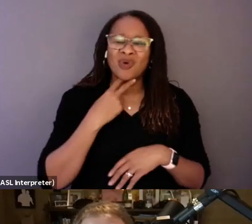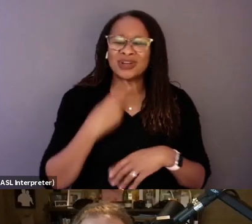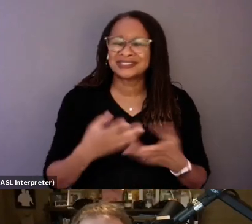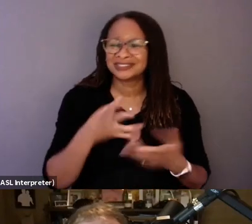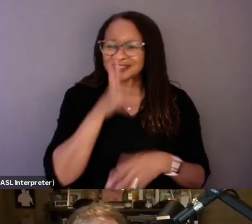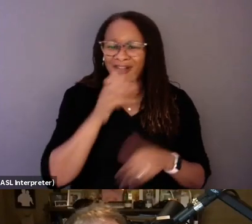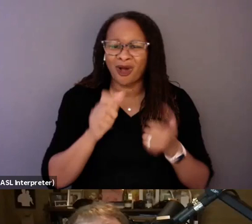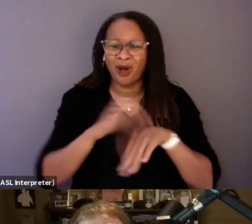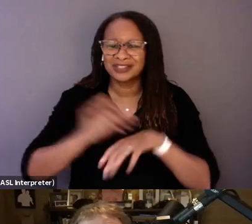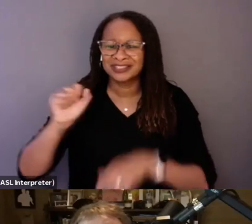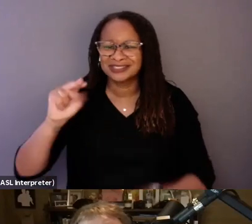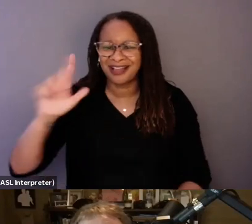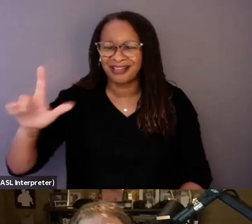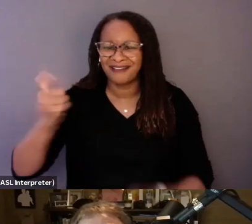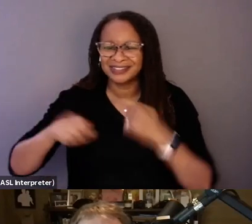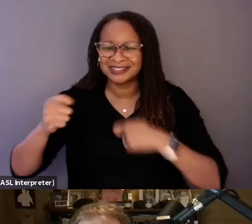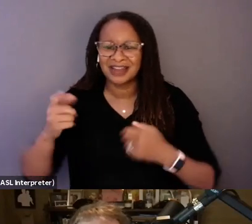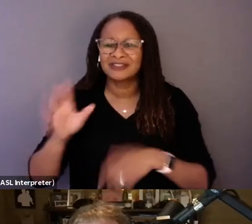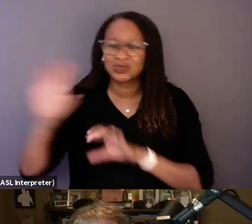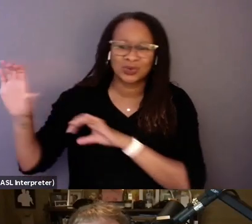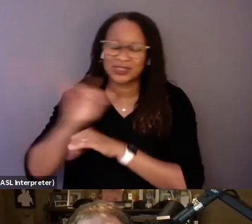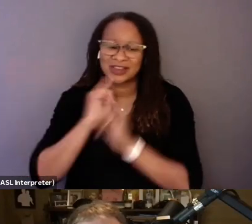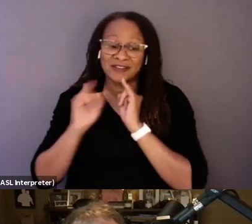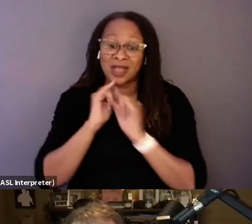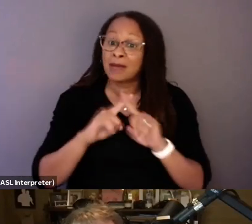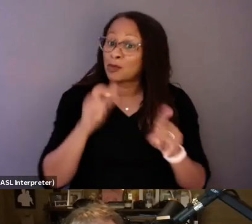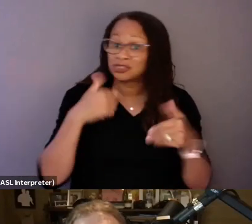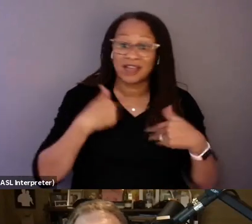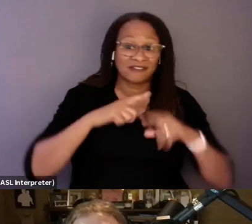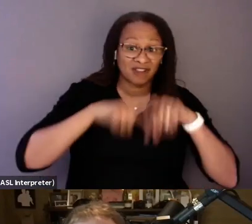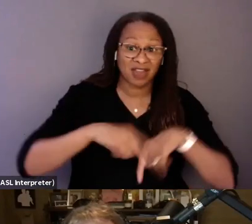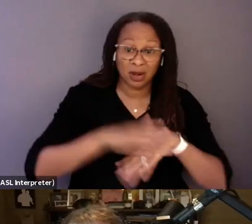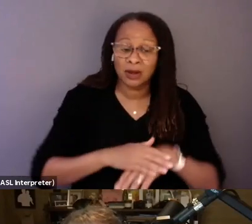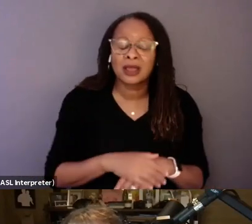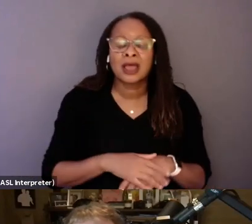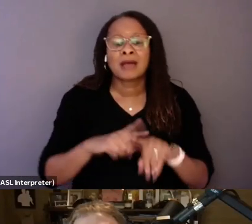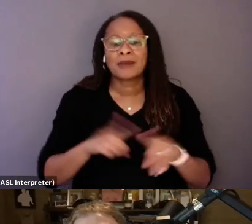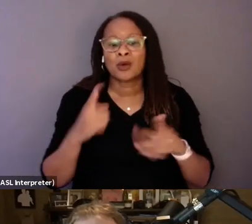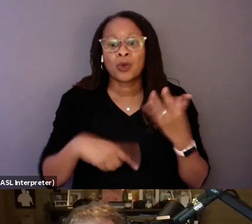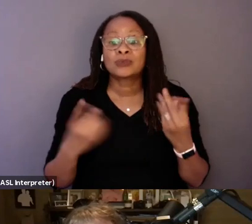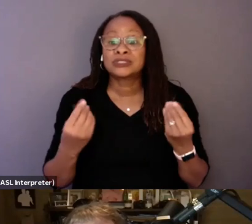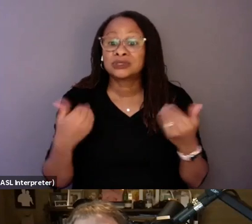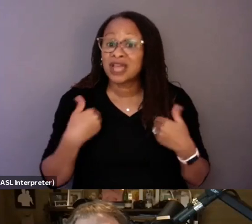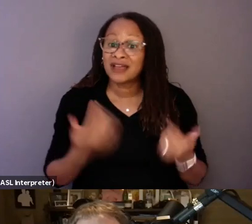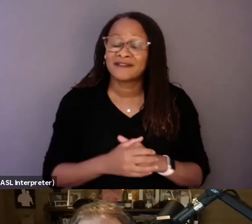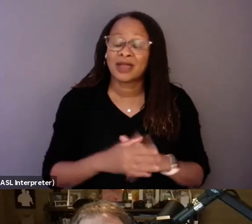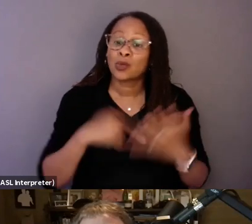But we didn't have that to rely on or to mind but what we did have and what a great gift it was